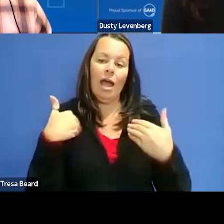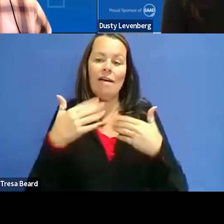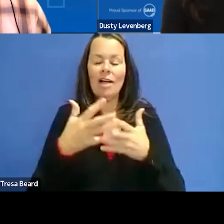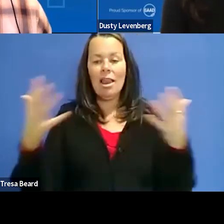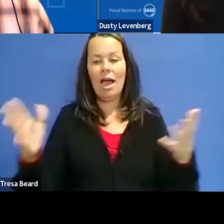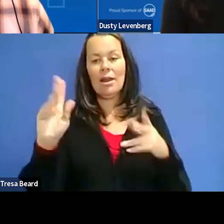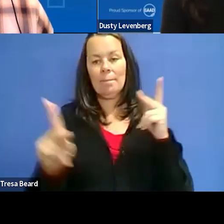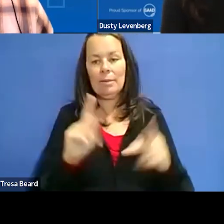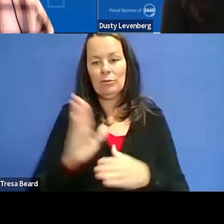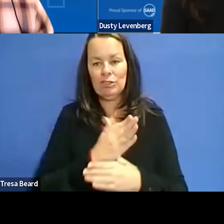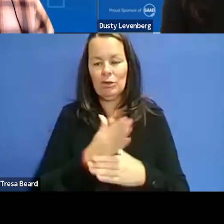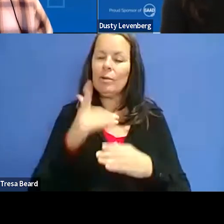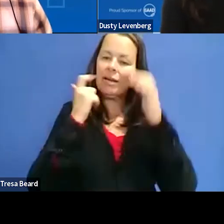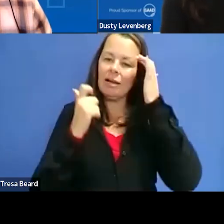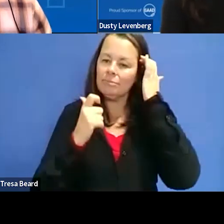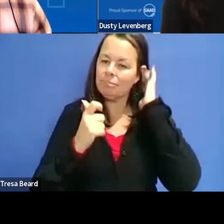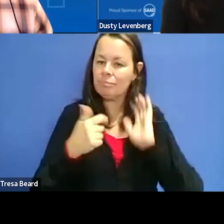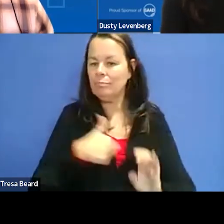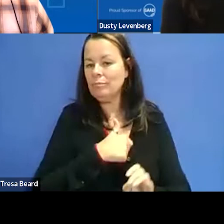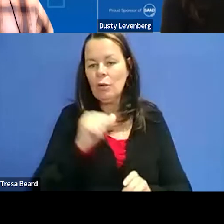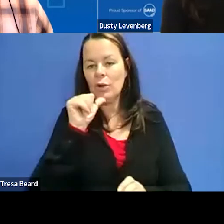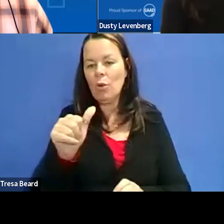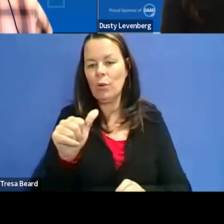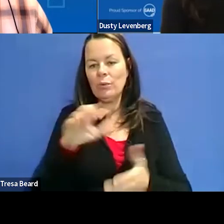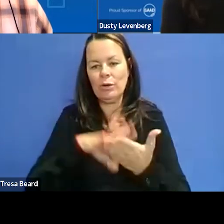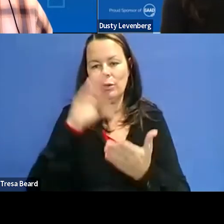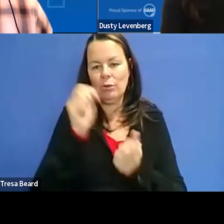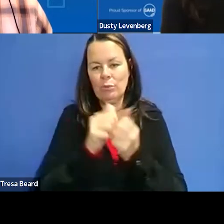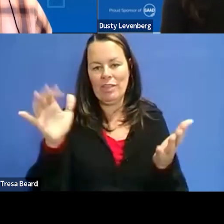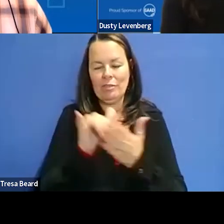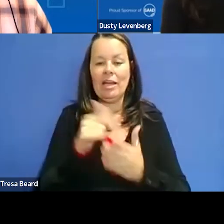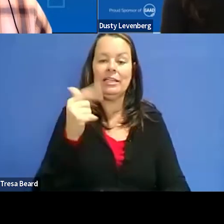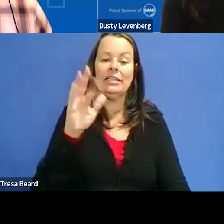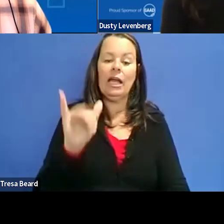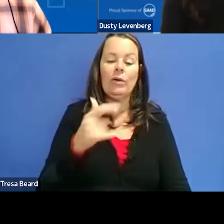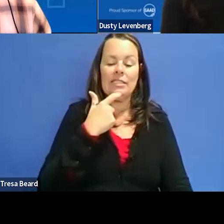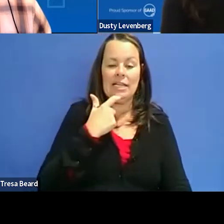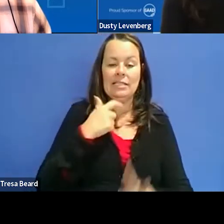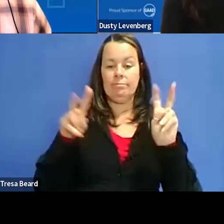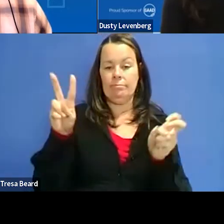not going to learn without that. So Gary says, quote, starting with something, end quote, always dismisses